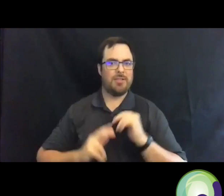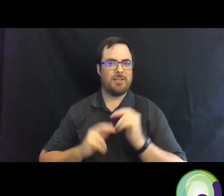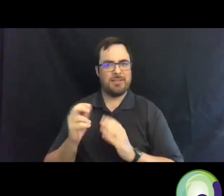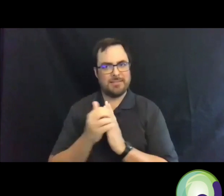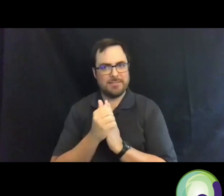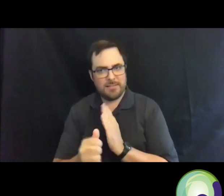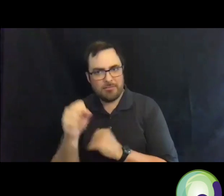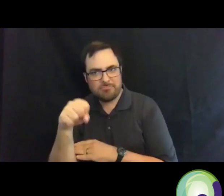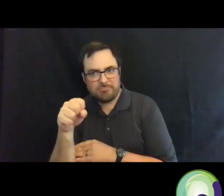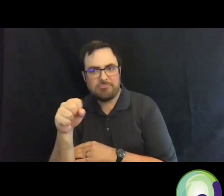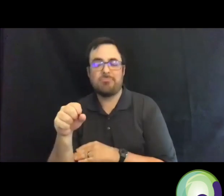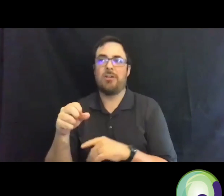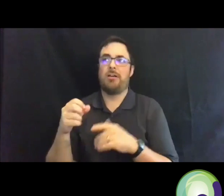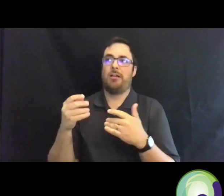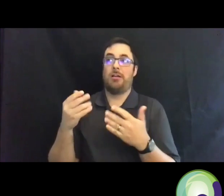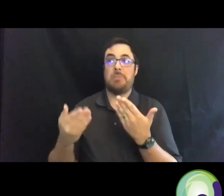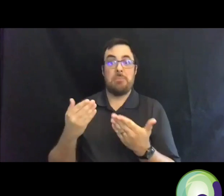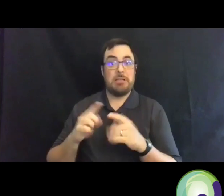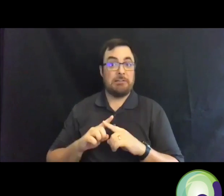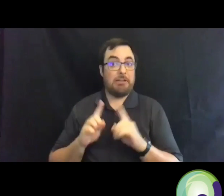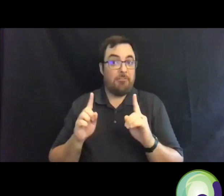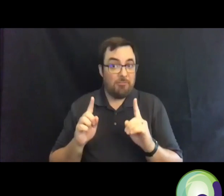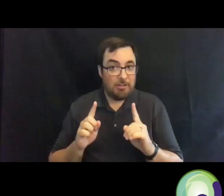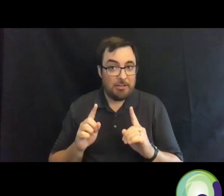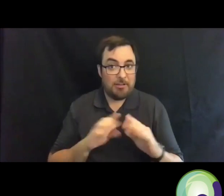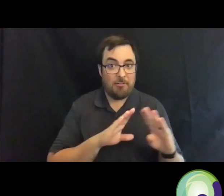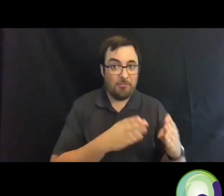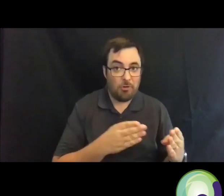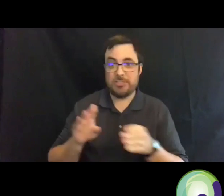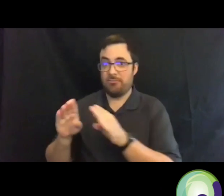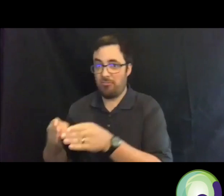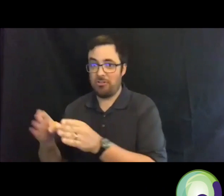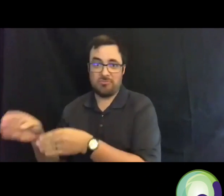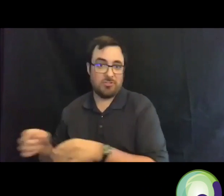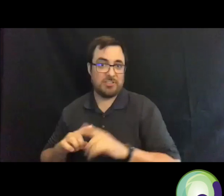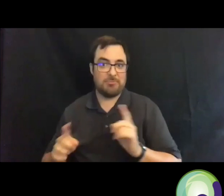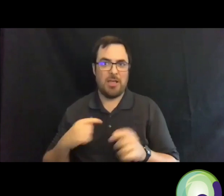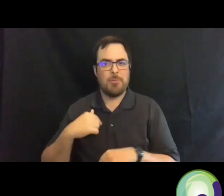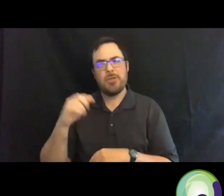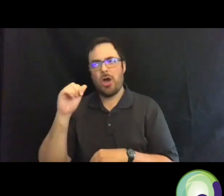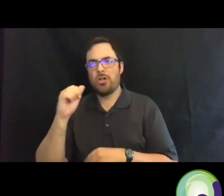different skills. Say the audio therapist doesn't want you to be showing your mouth, well